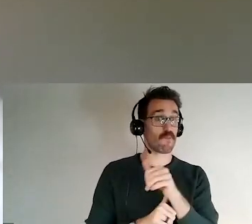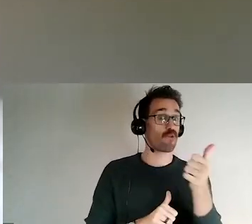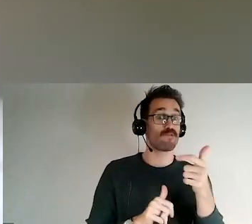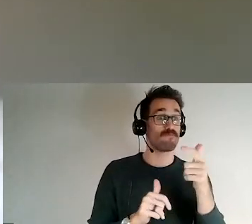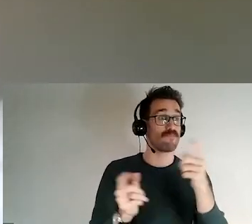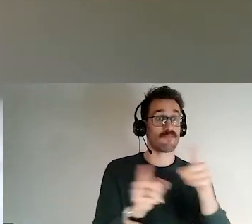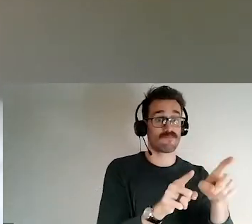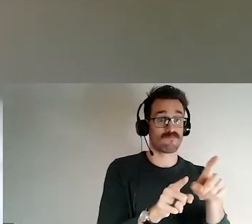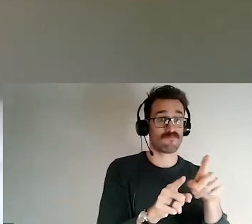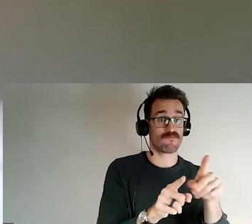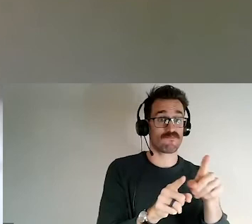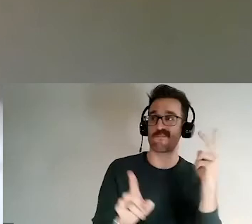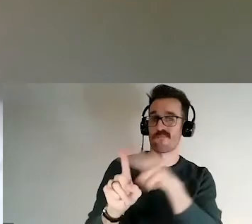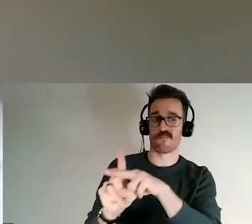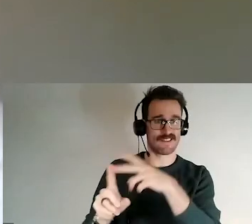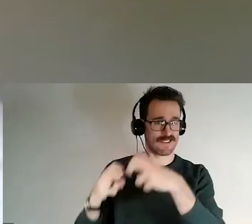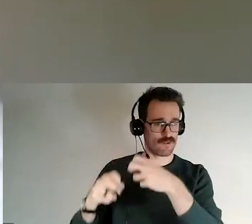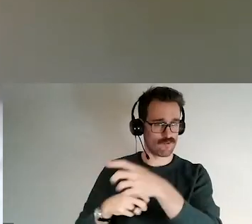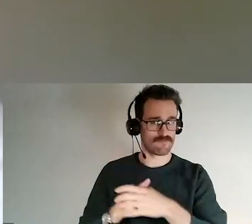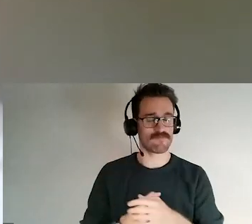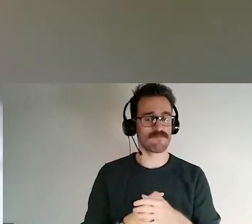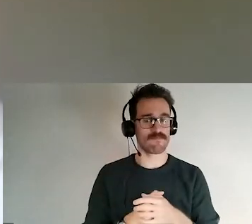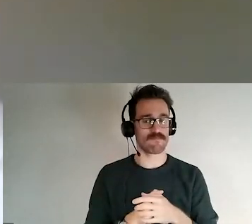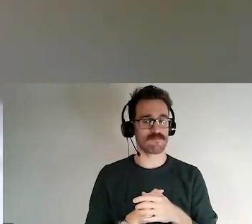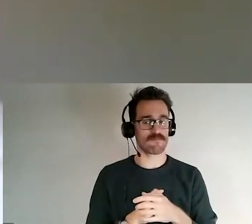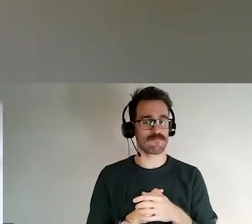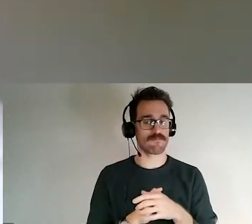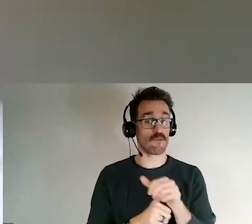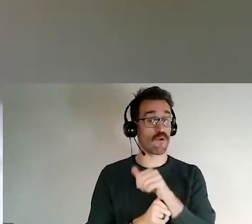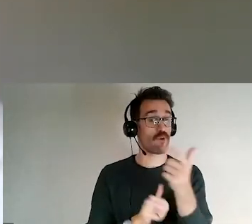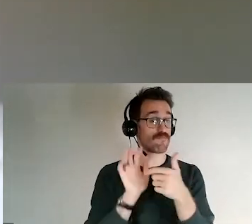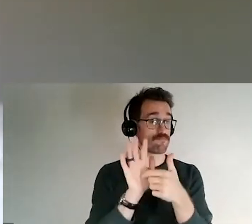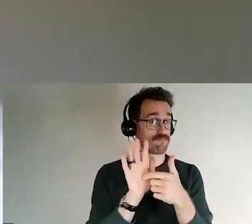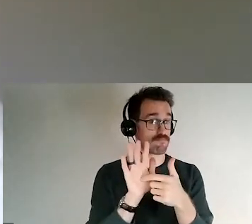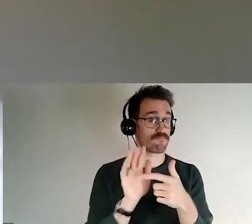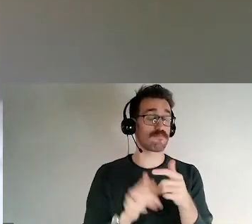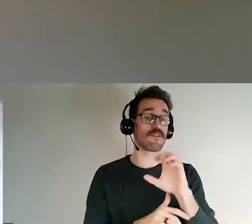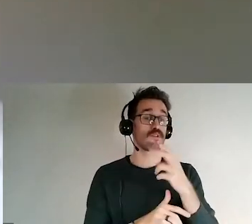Examples of health conditions causing episodic disability are Crohn's and colitis, depression,